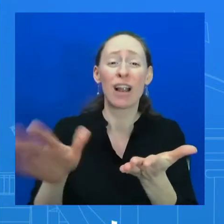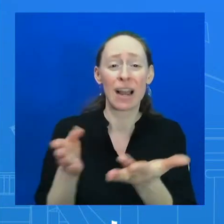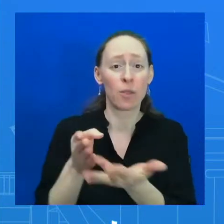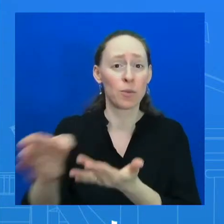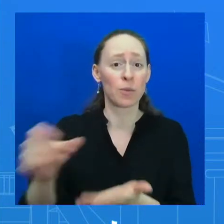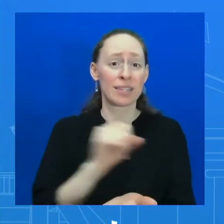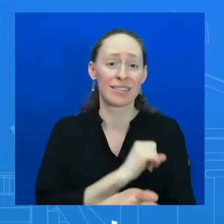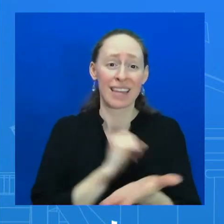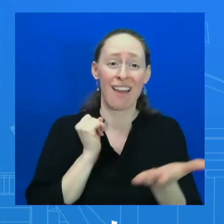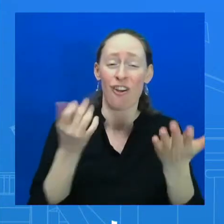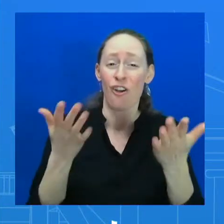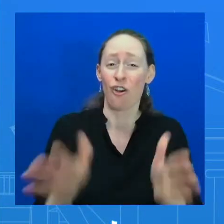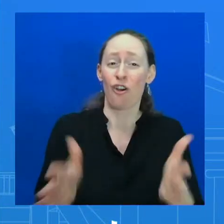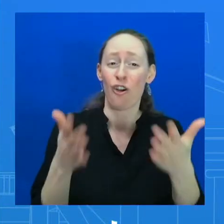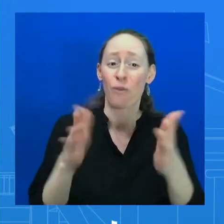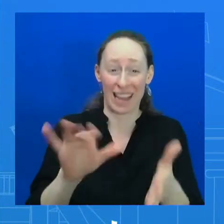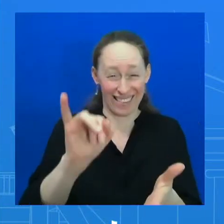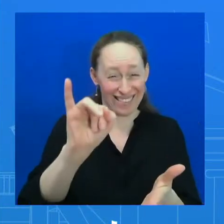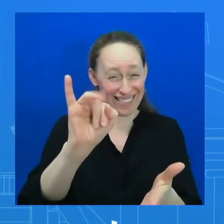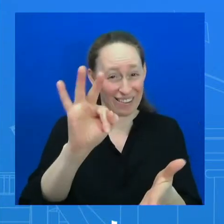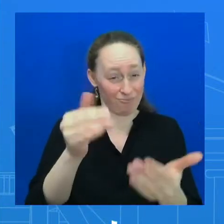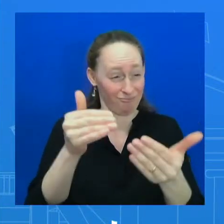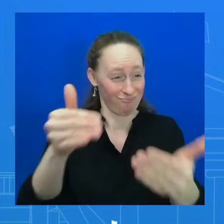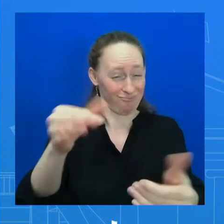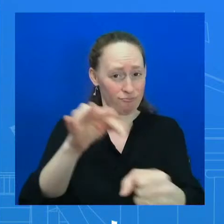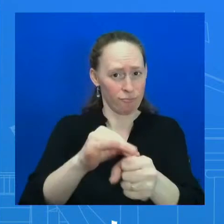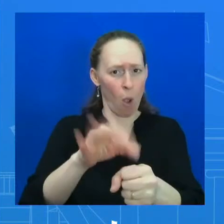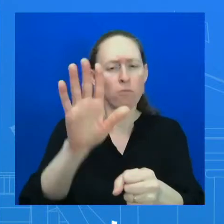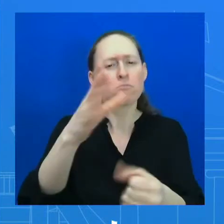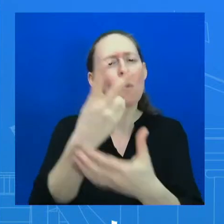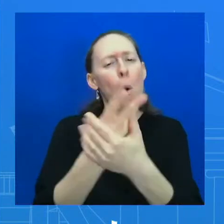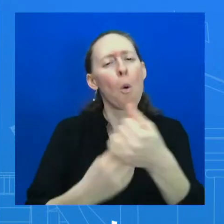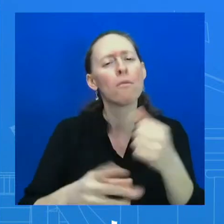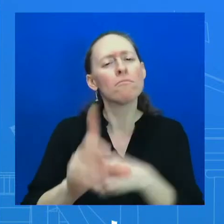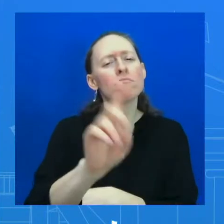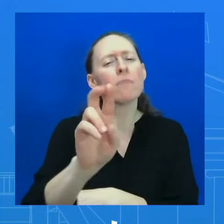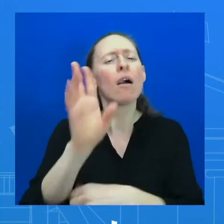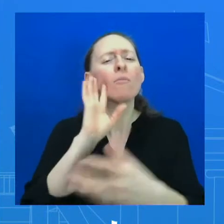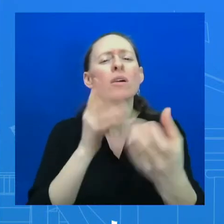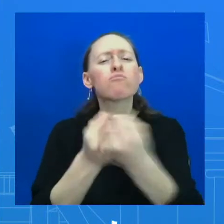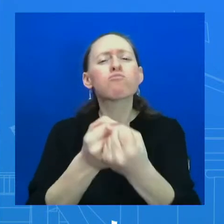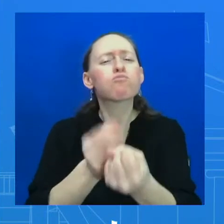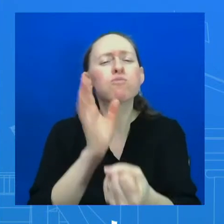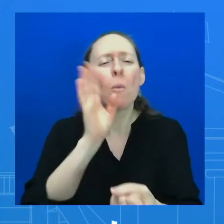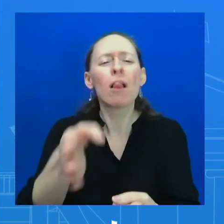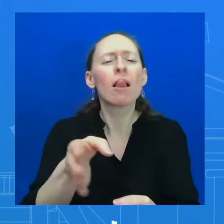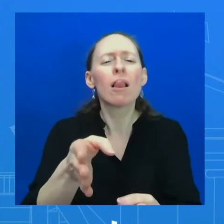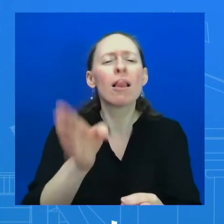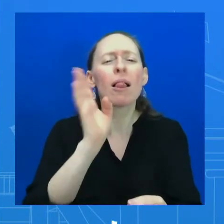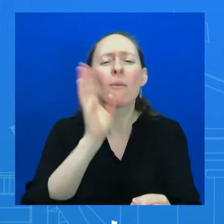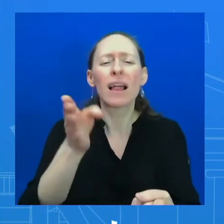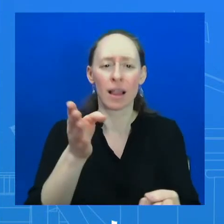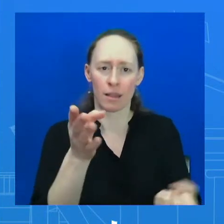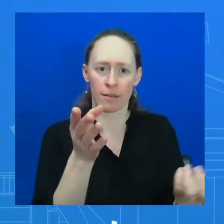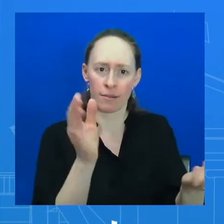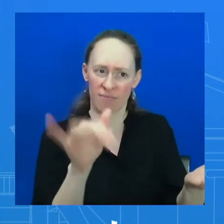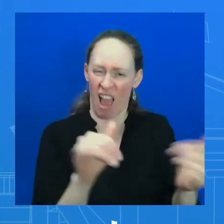We know that to be true. That's how we can help the people of Ukraine. The Press: I guess what I'm trying to say: Is the Pr- -- Ms. Jean-Pierre: Yeah. The Press: Is the President personally invested in this ban --